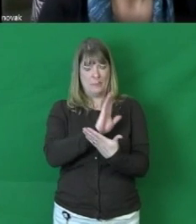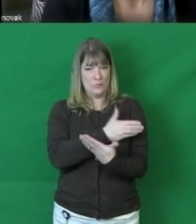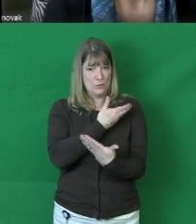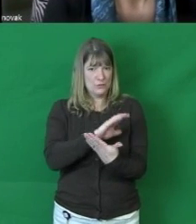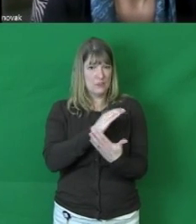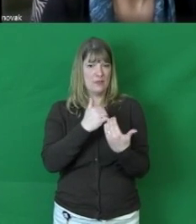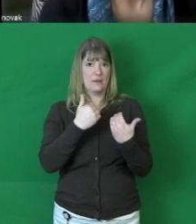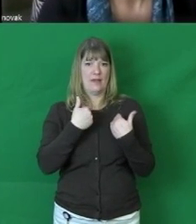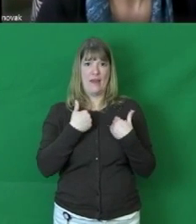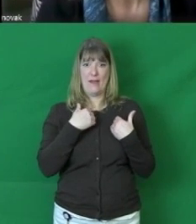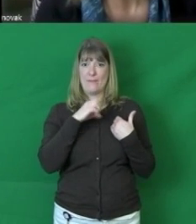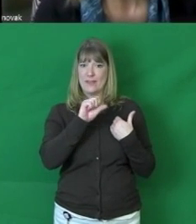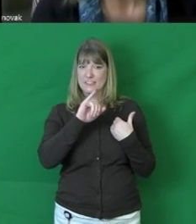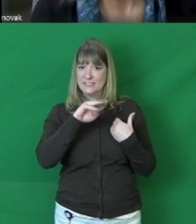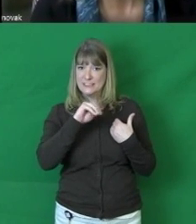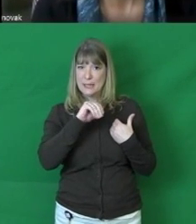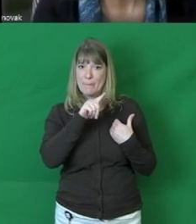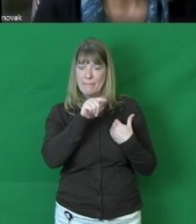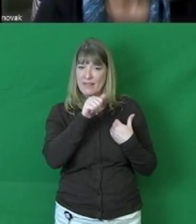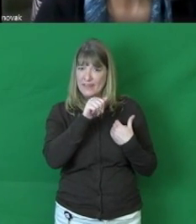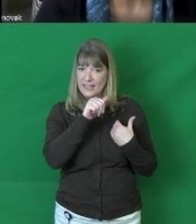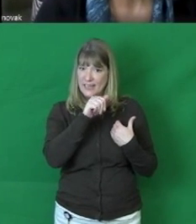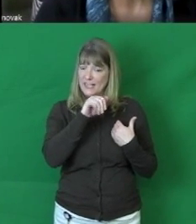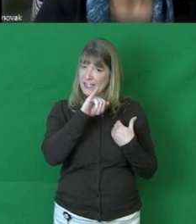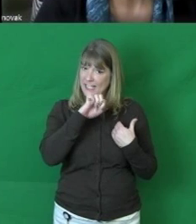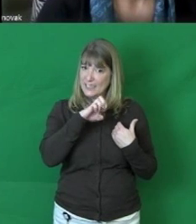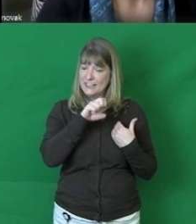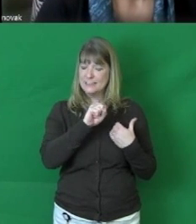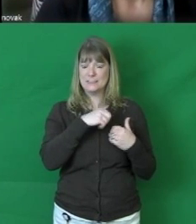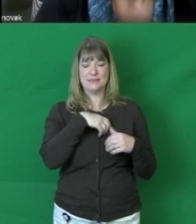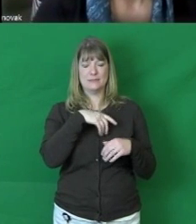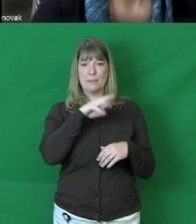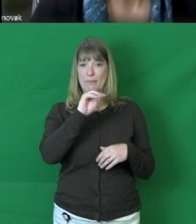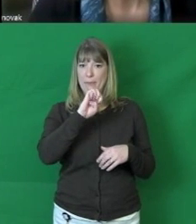Music has similes, metaphors. Tons of songs